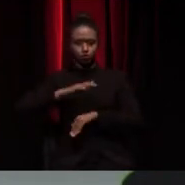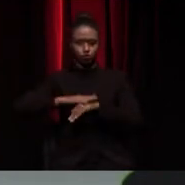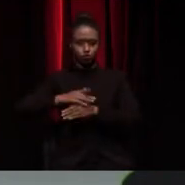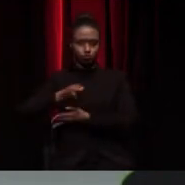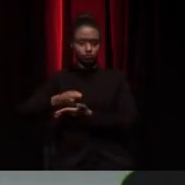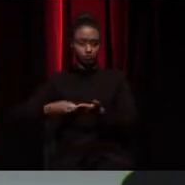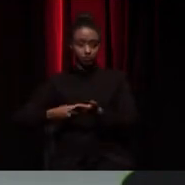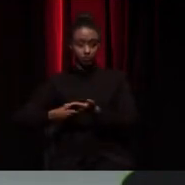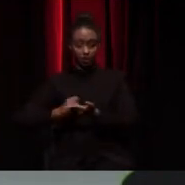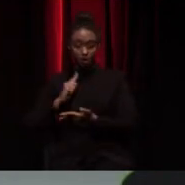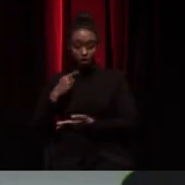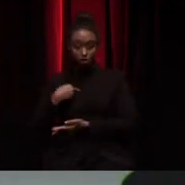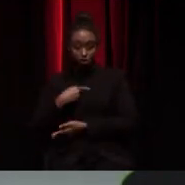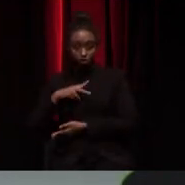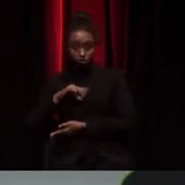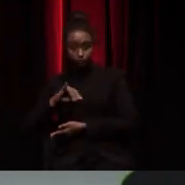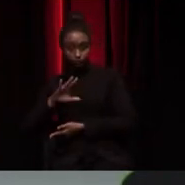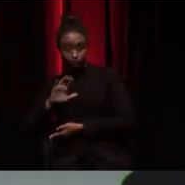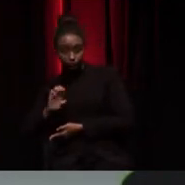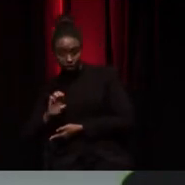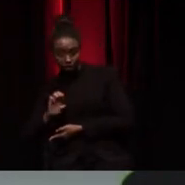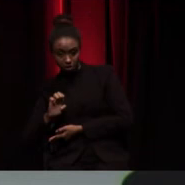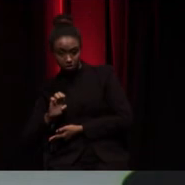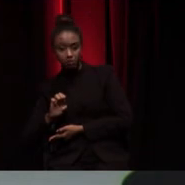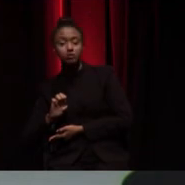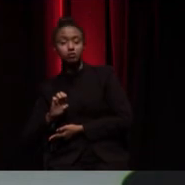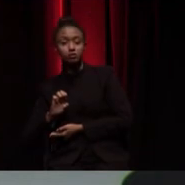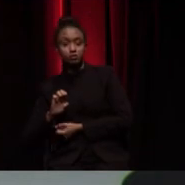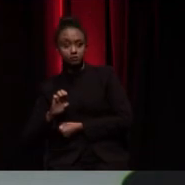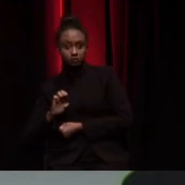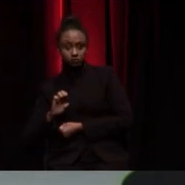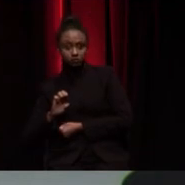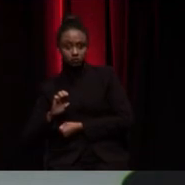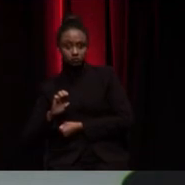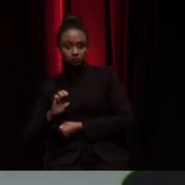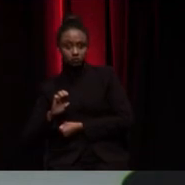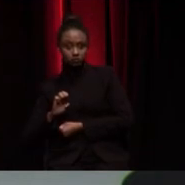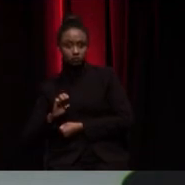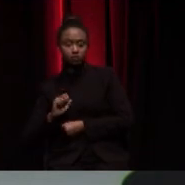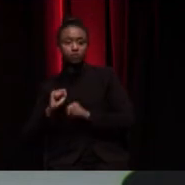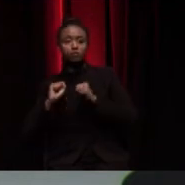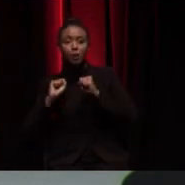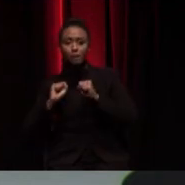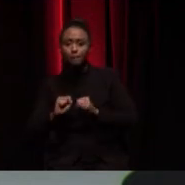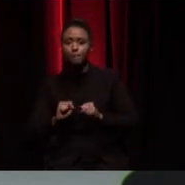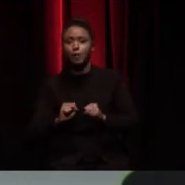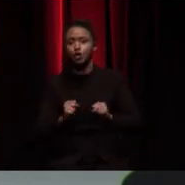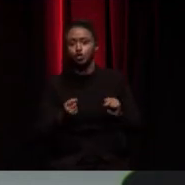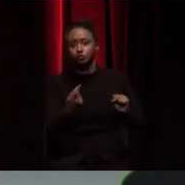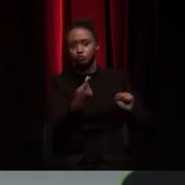from what is being produced in branded content.